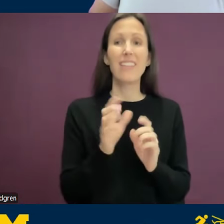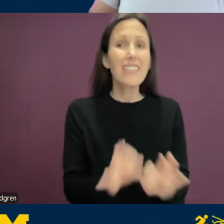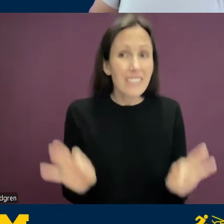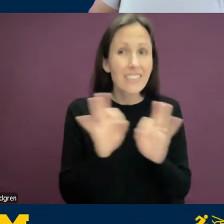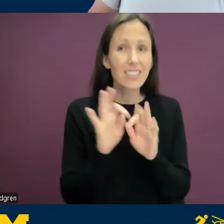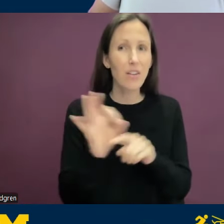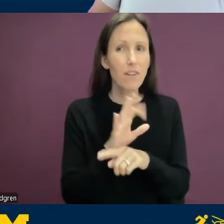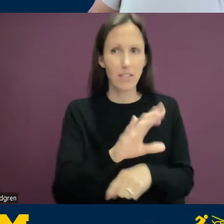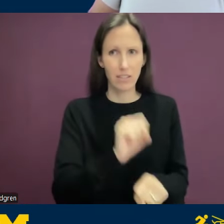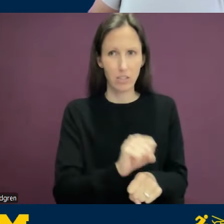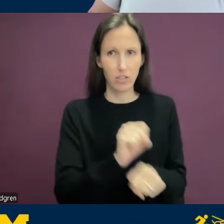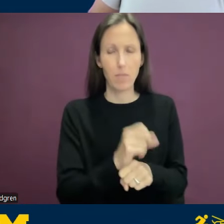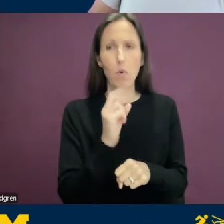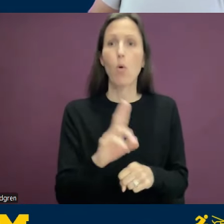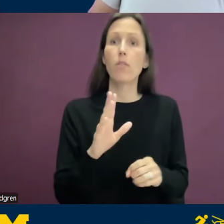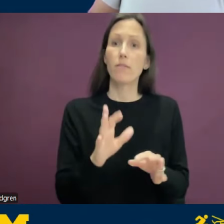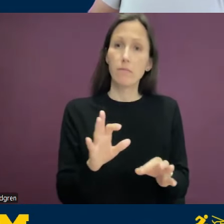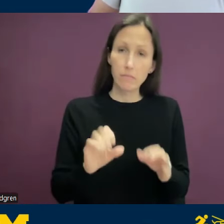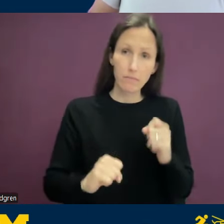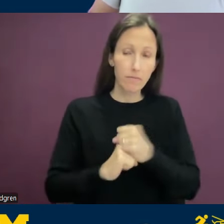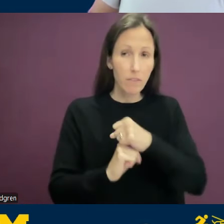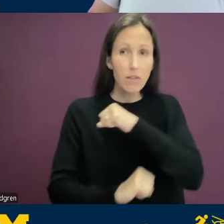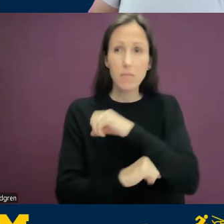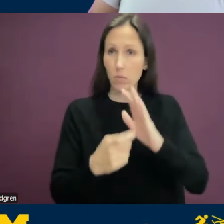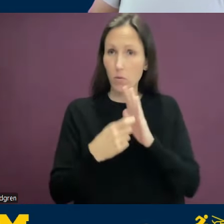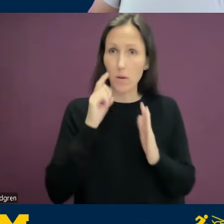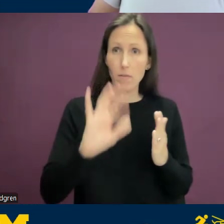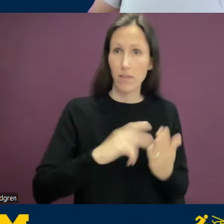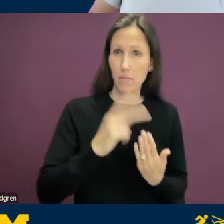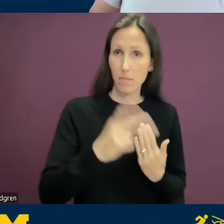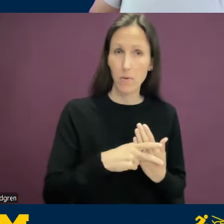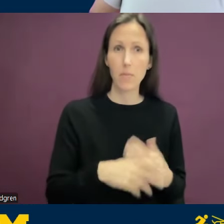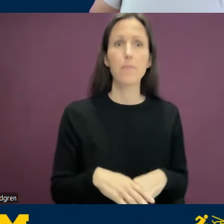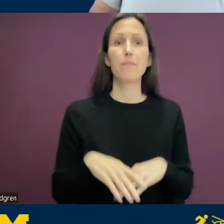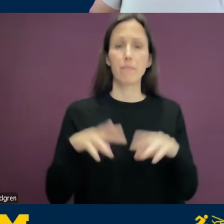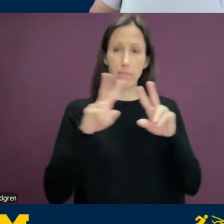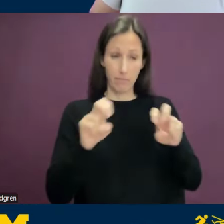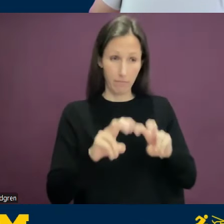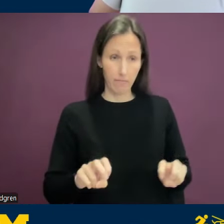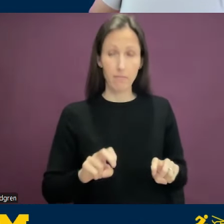or the fundamental requirements of a program. An assessment of reasonableness will likely include discussions